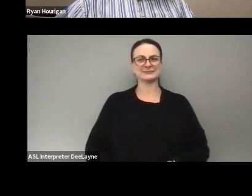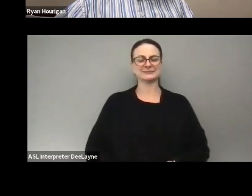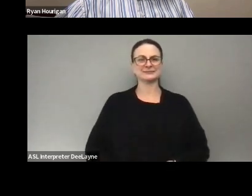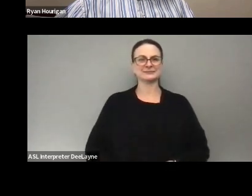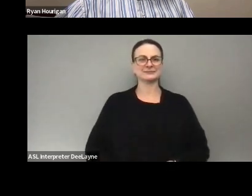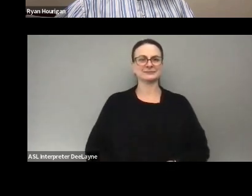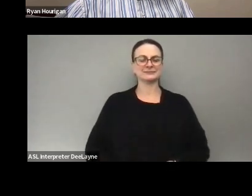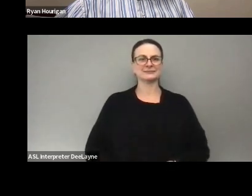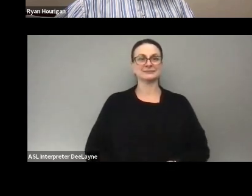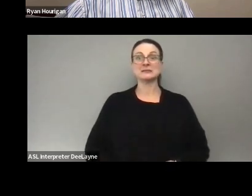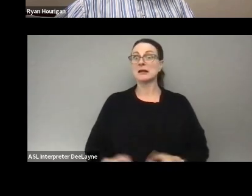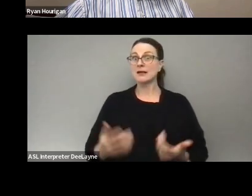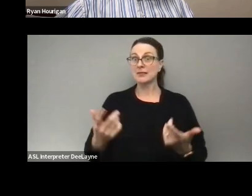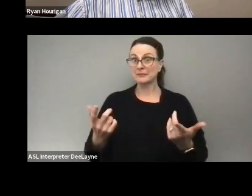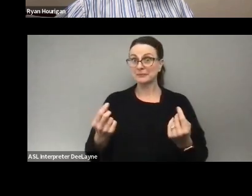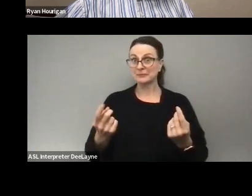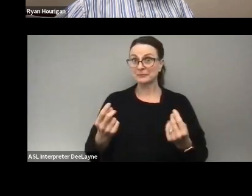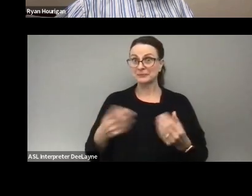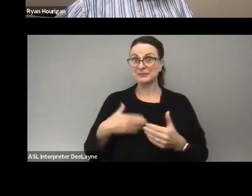Next, they walked with their toes pointed out.